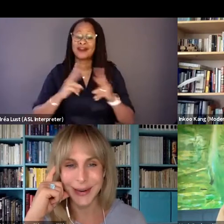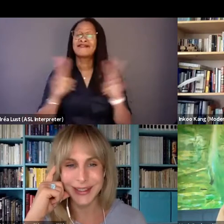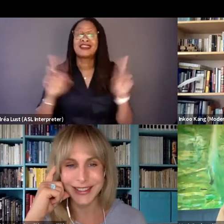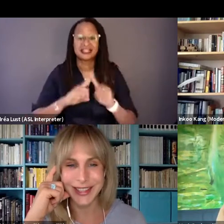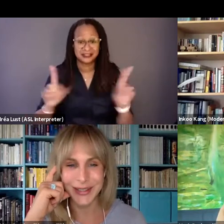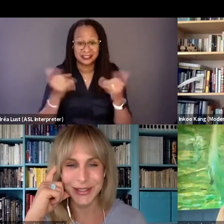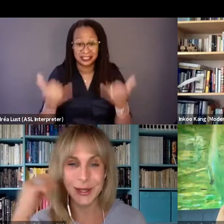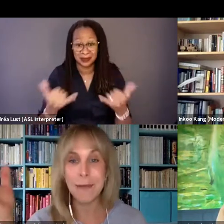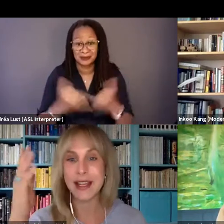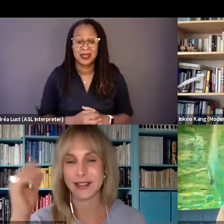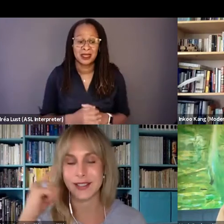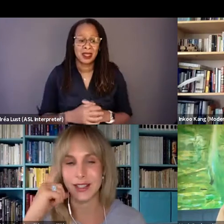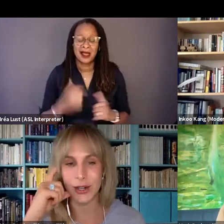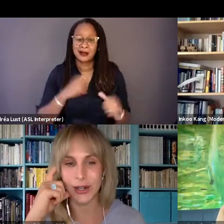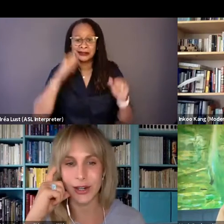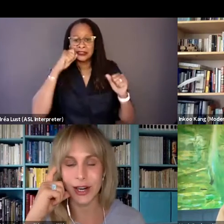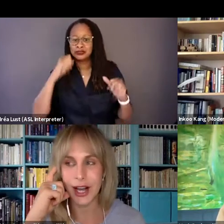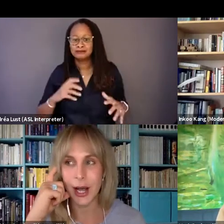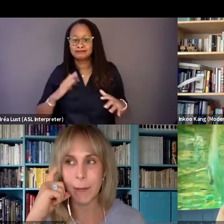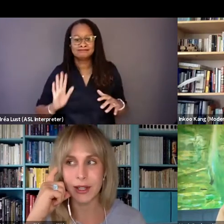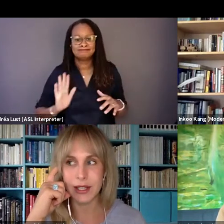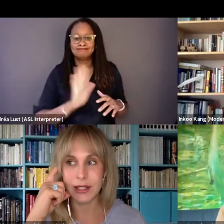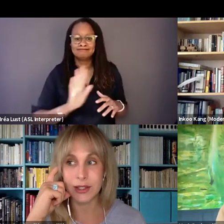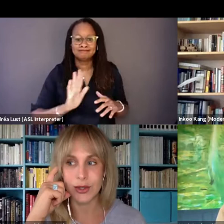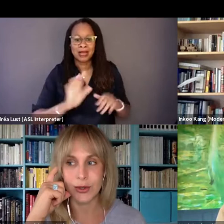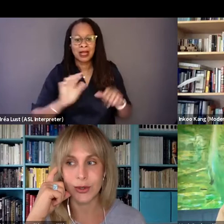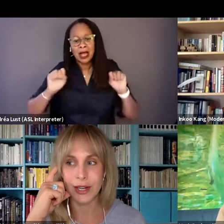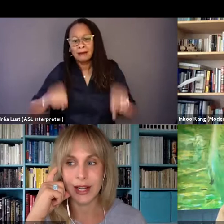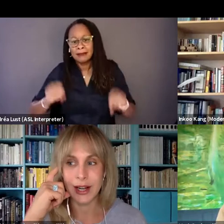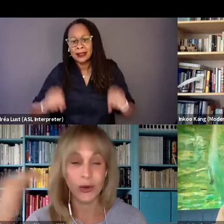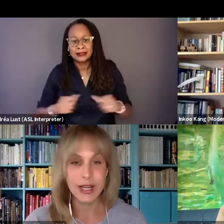I was just amazed at her ability to create